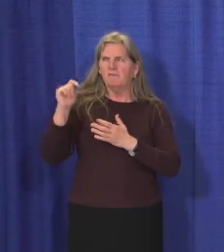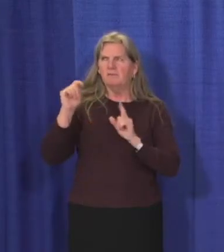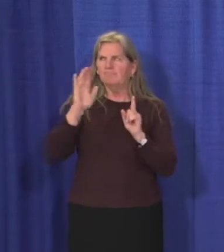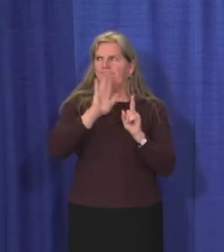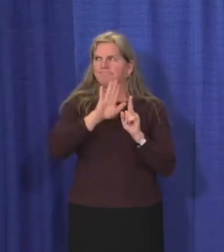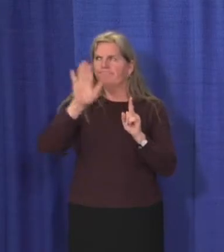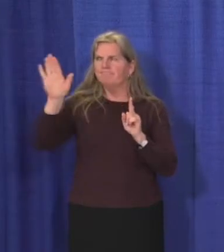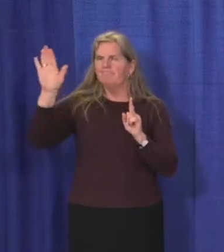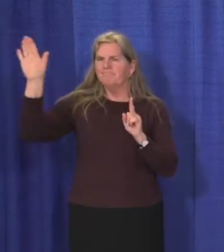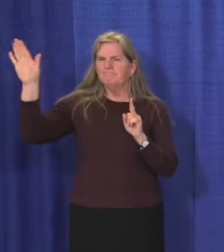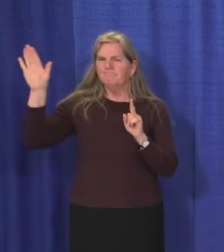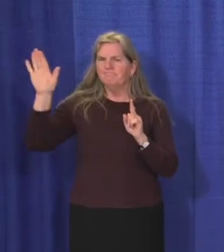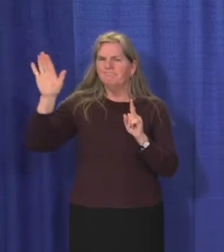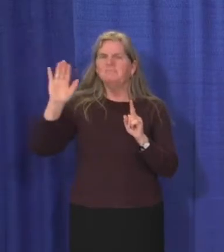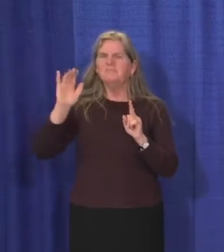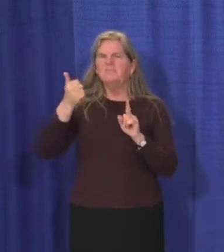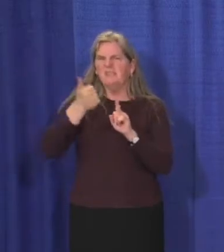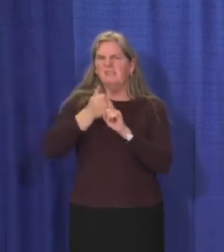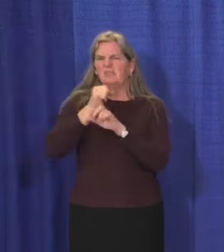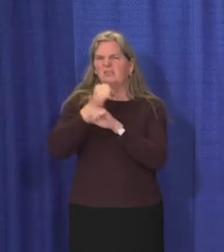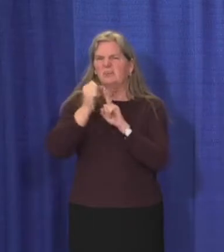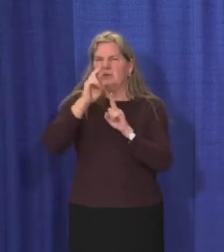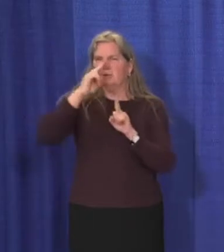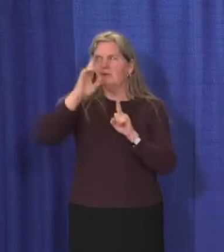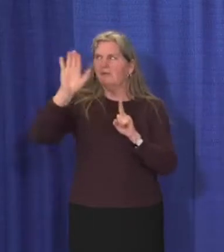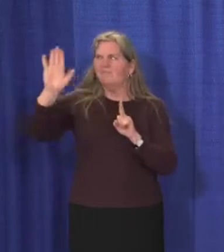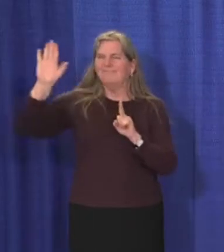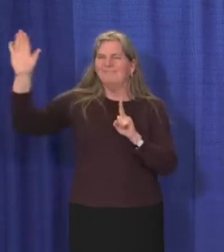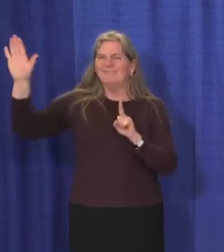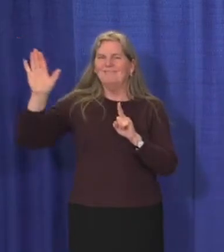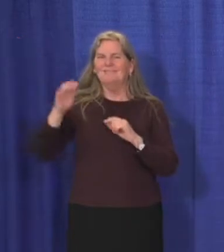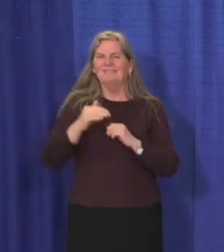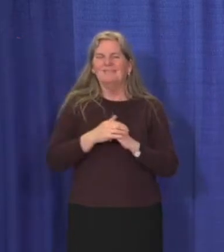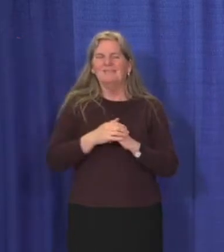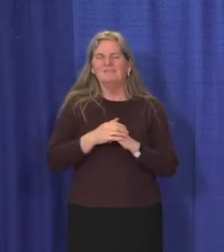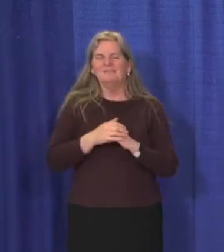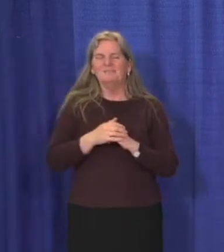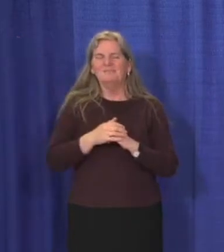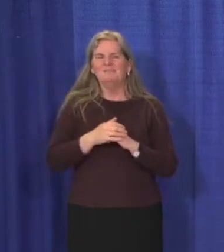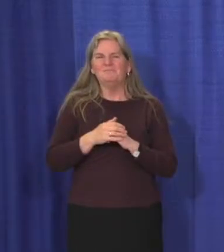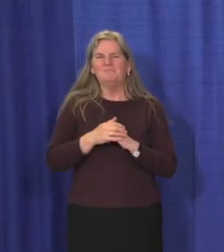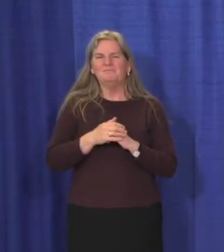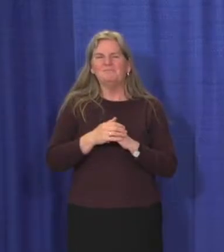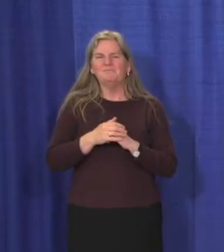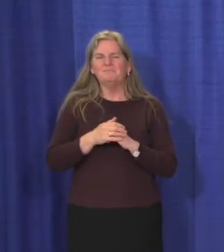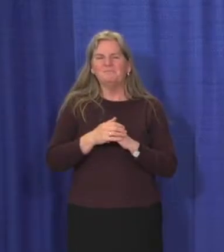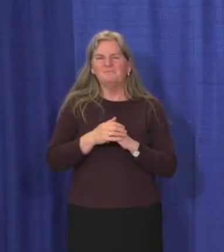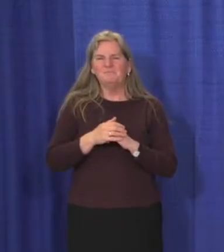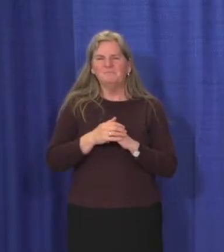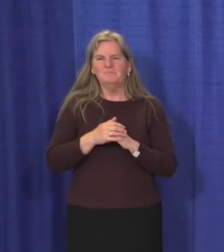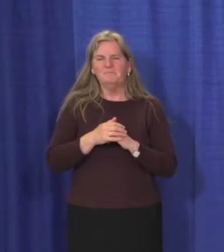each jurisdictional conversation is different. It is difficult to have those conversation with our northern